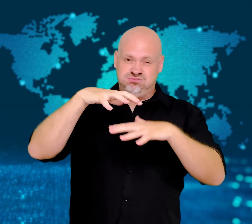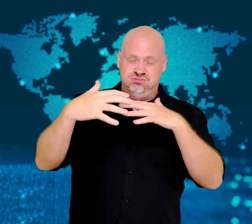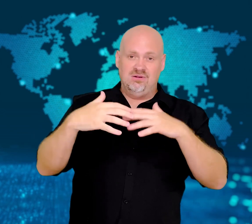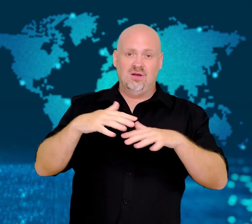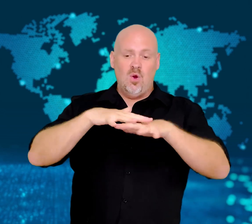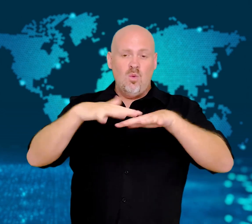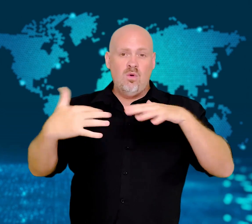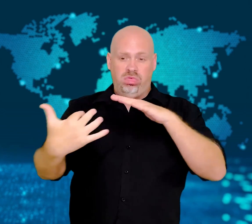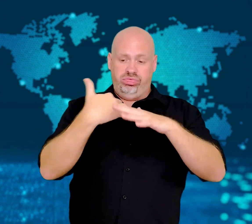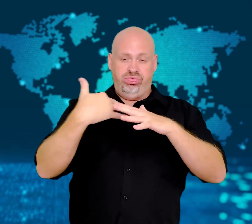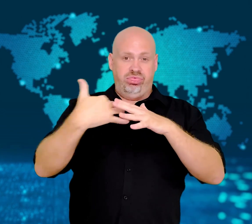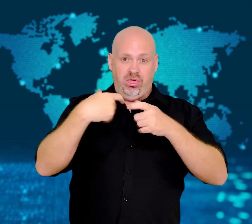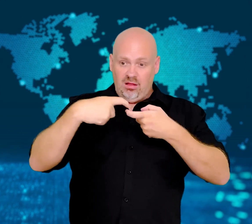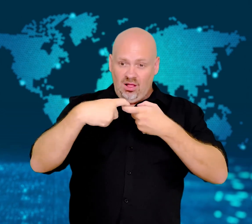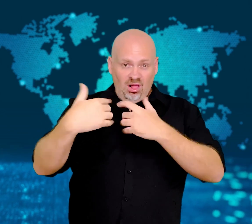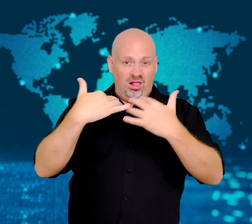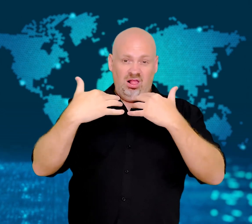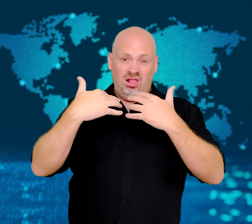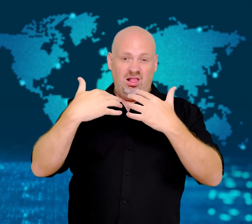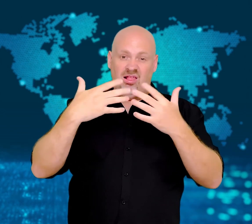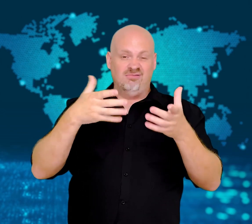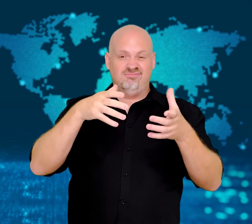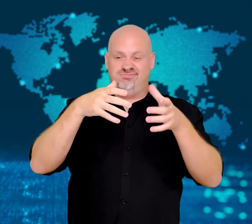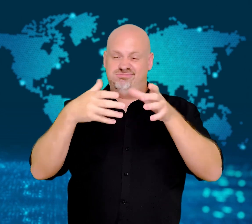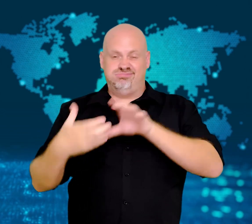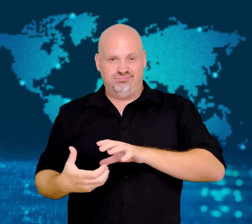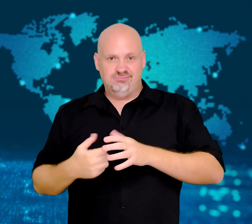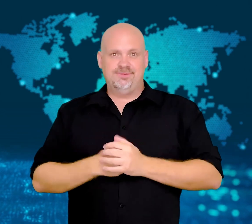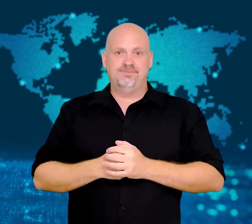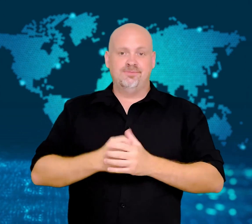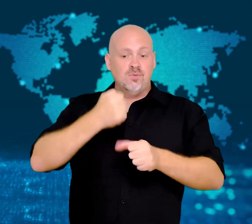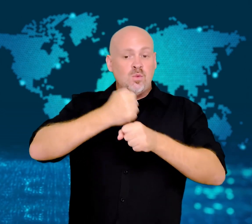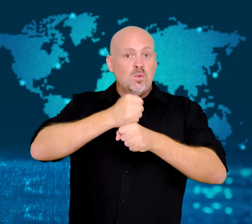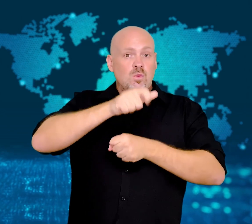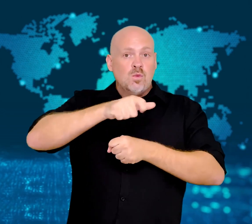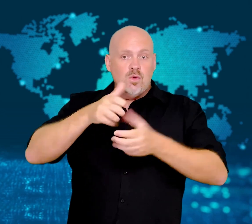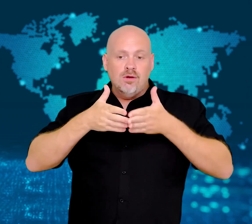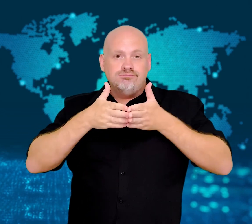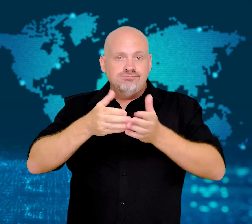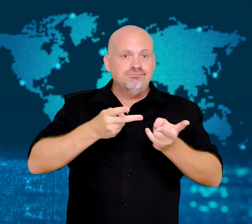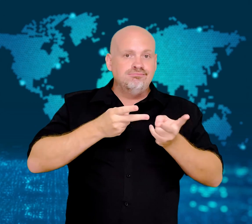and that it took on water as it was being towed.